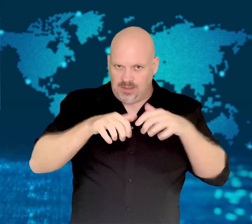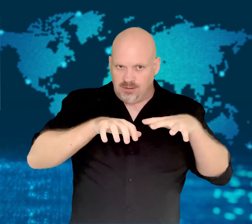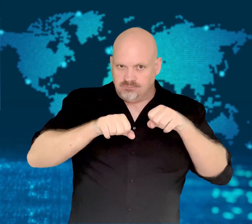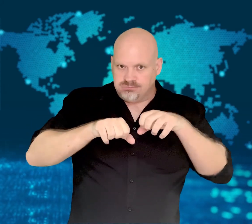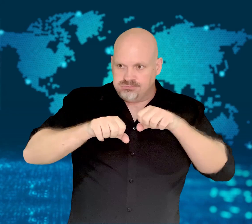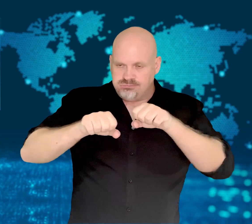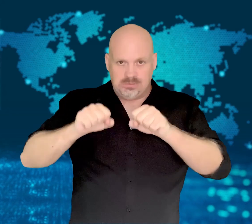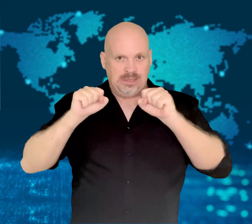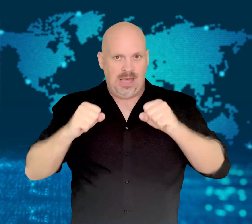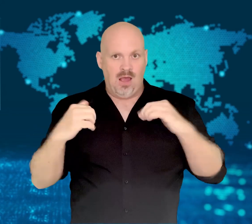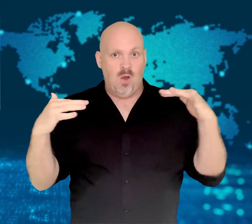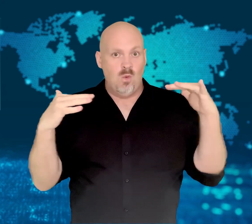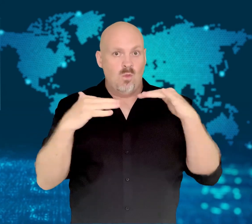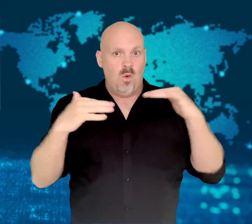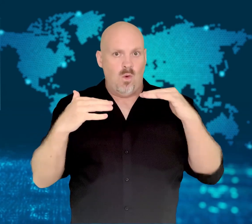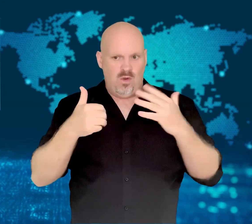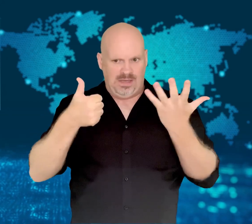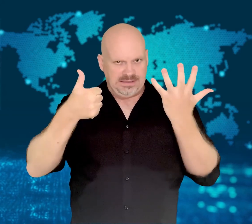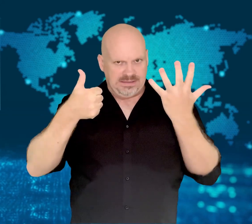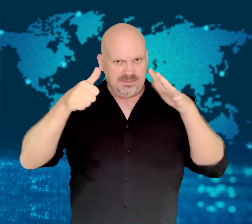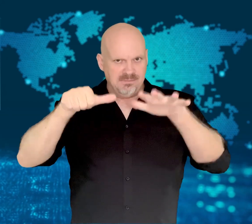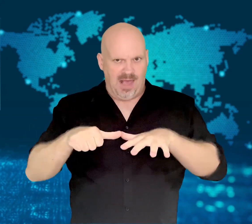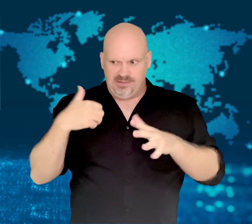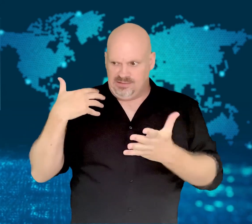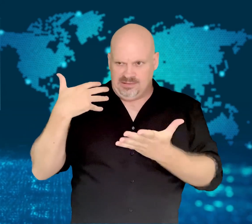according to Ukrainian leaders.